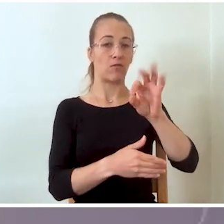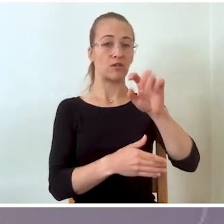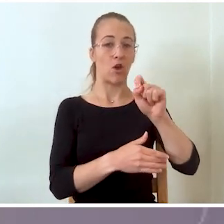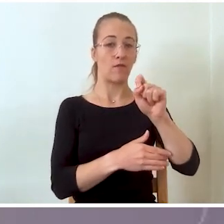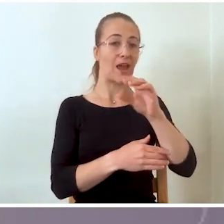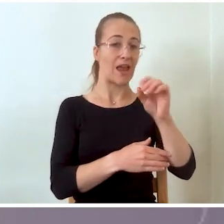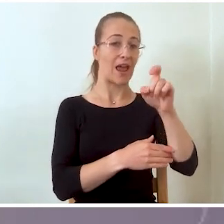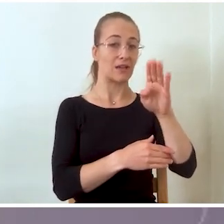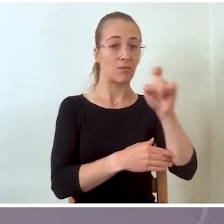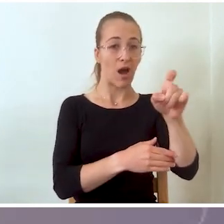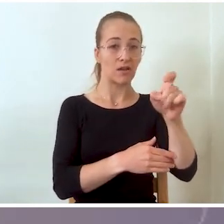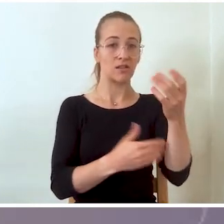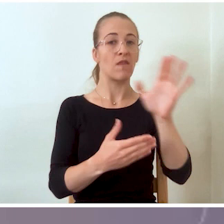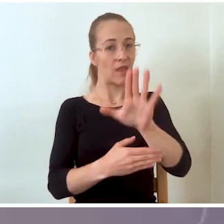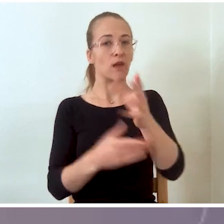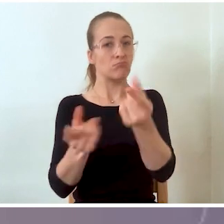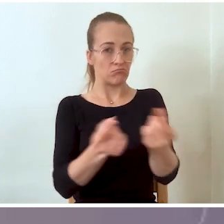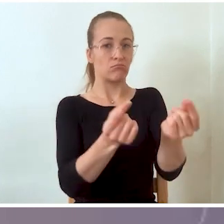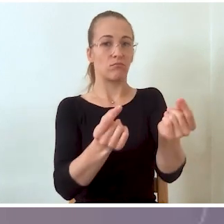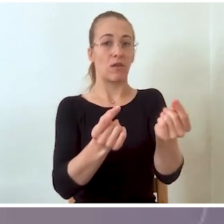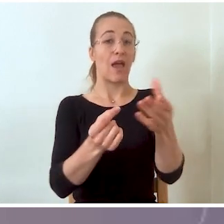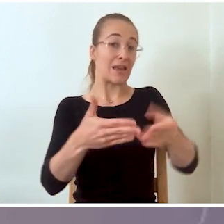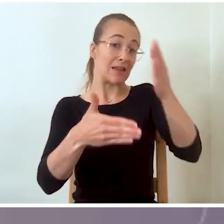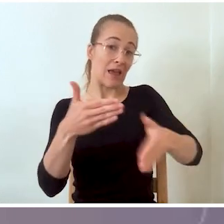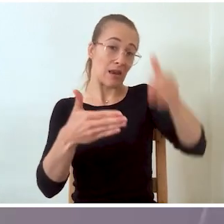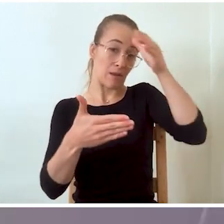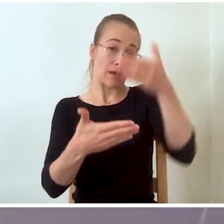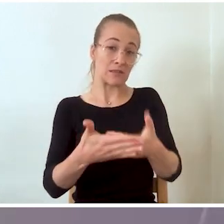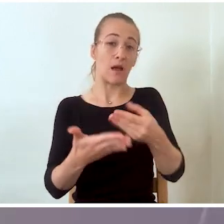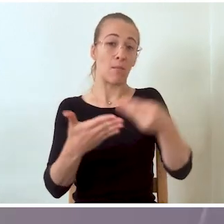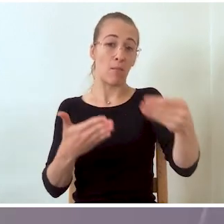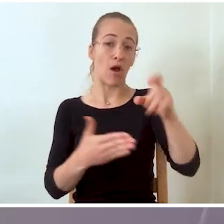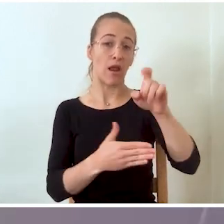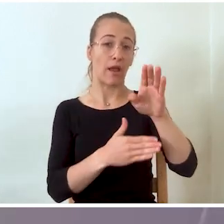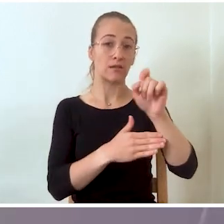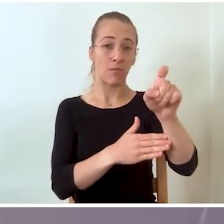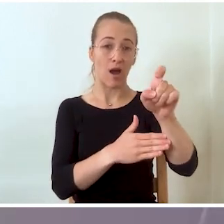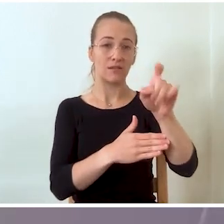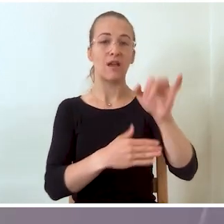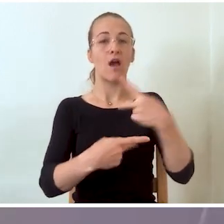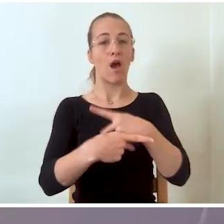and what they were doing. And then ultimately my son bought an Xbox, and so that's a product win for Microsoft,